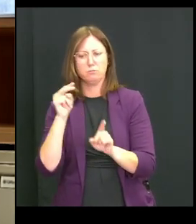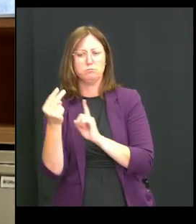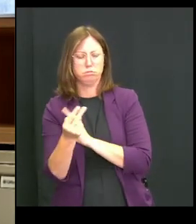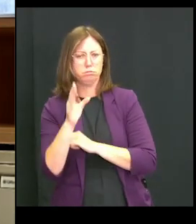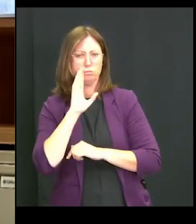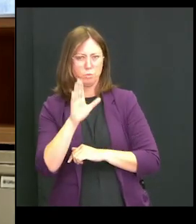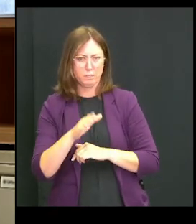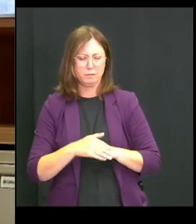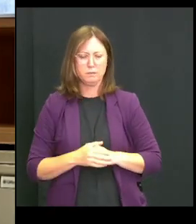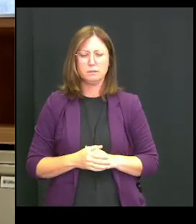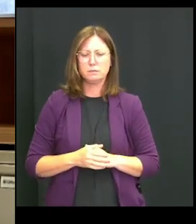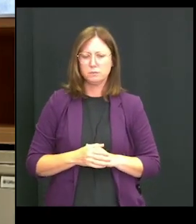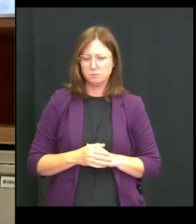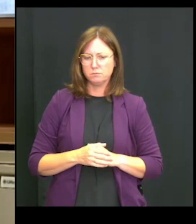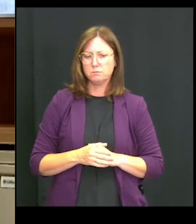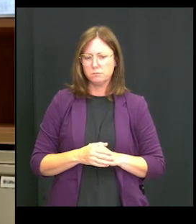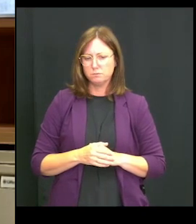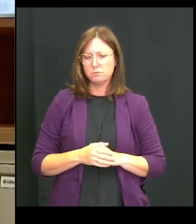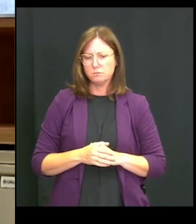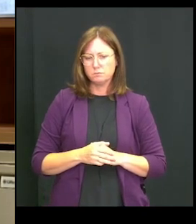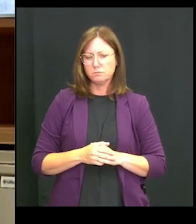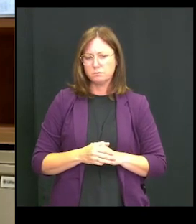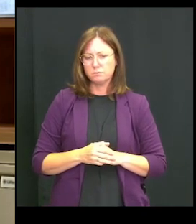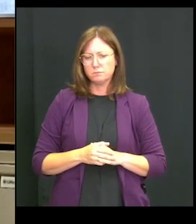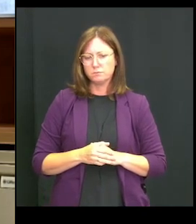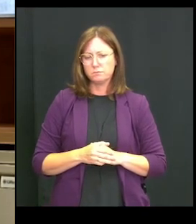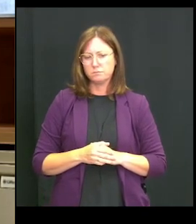But that is one key difference I think.